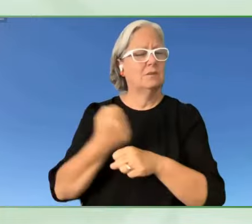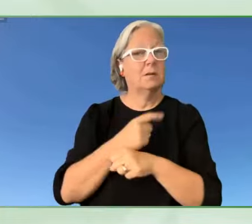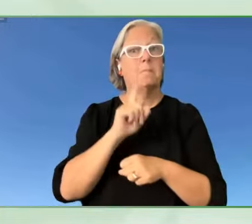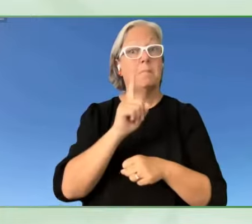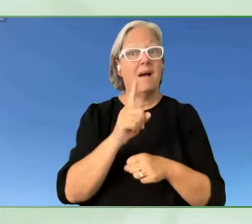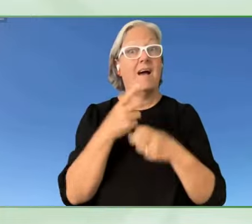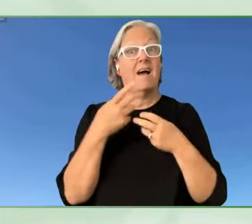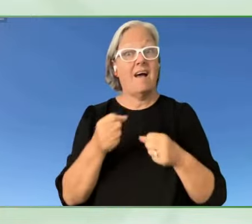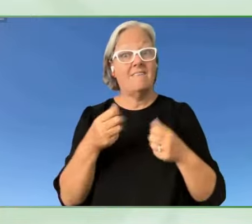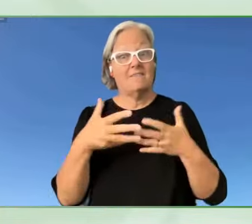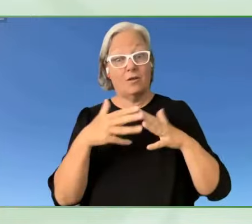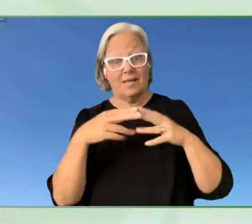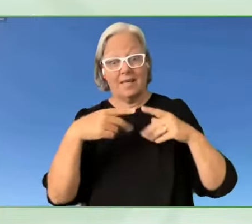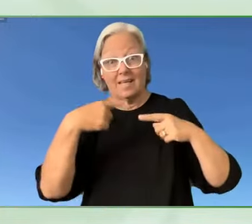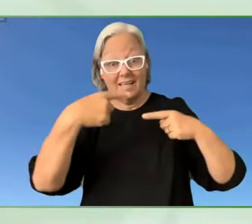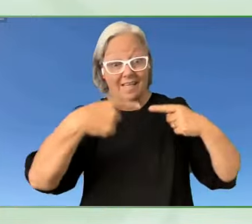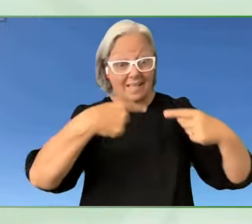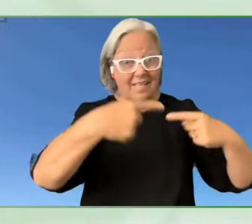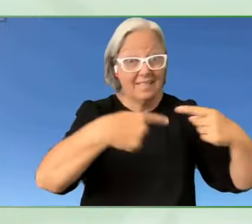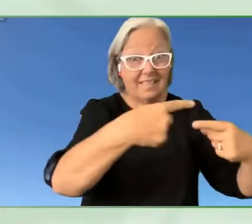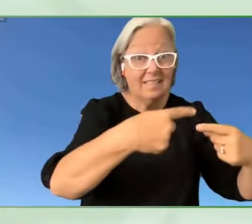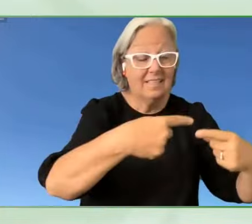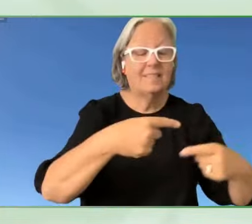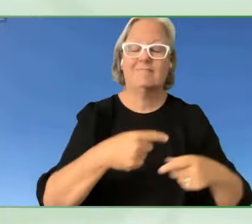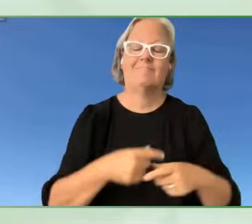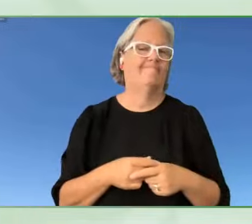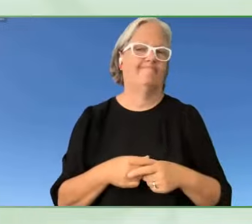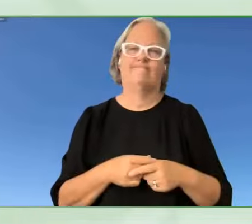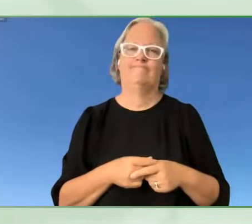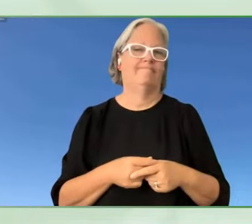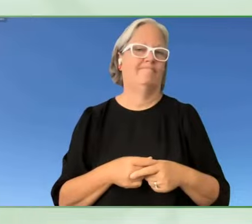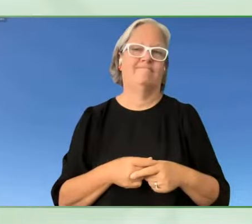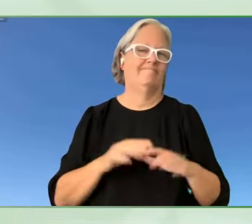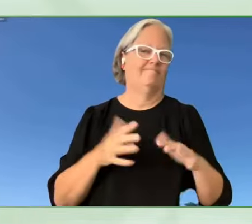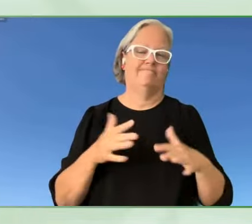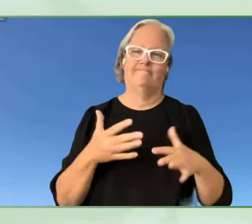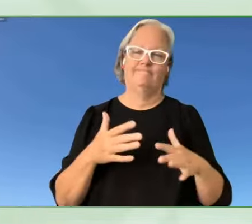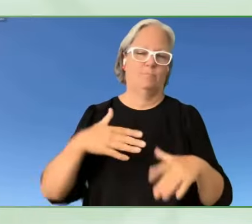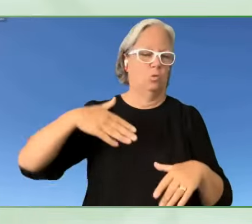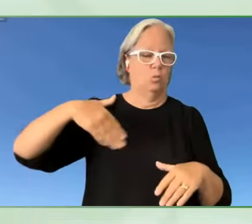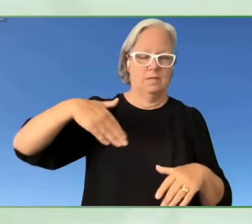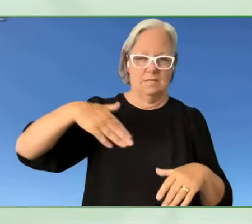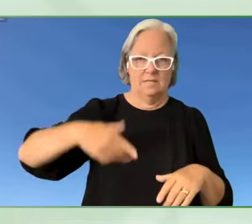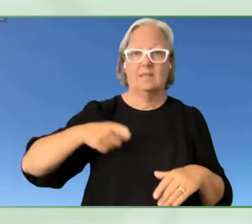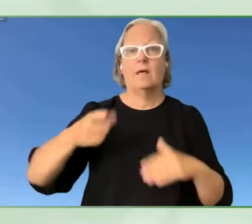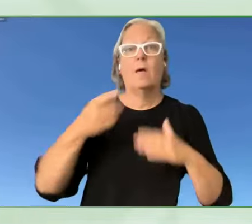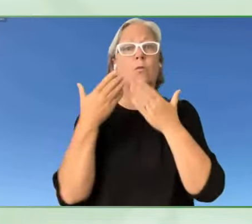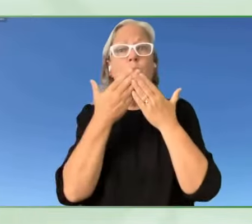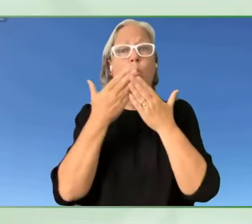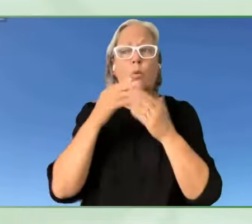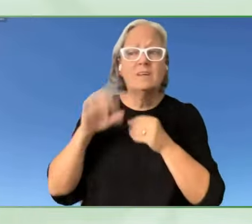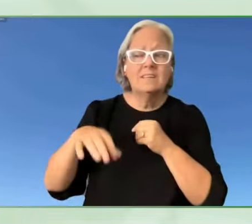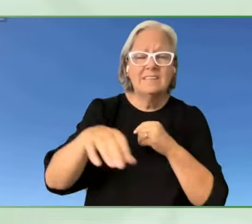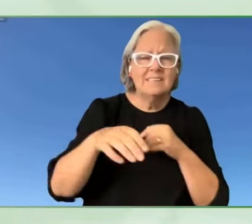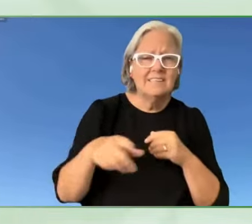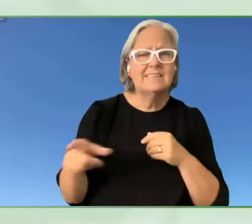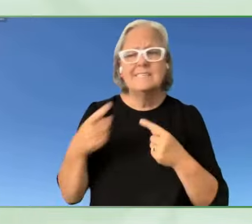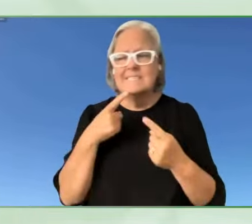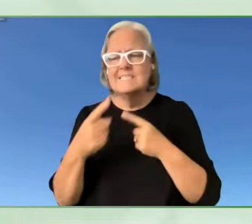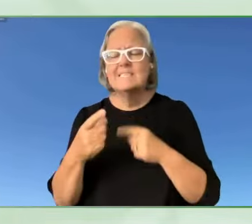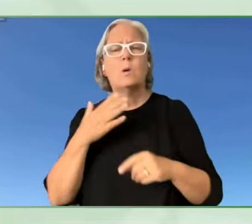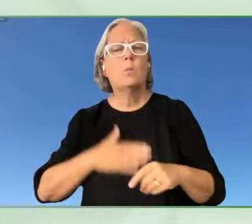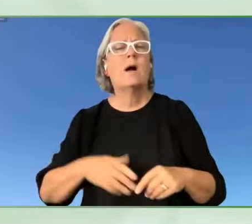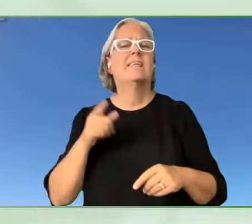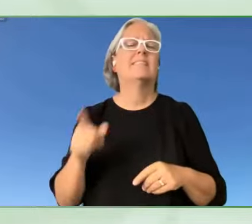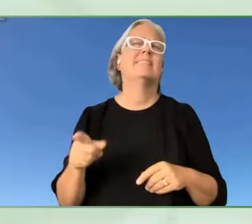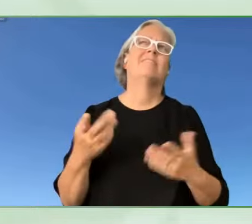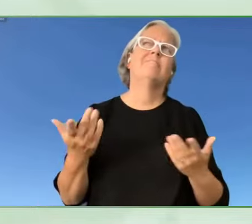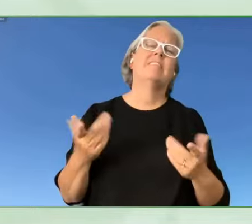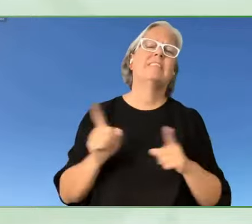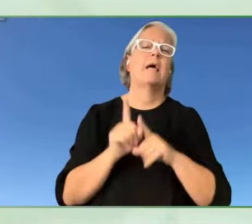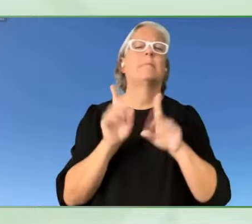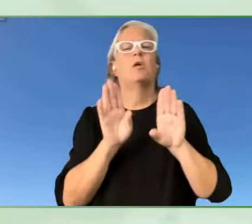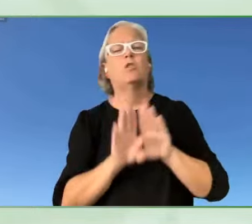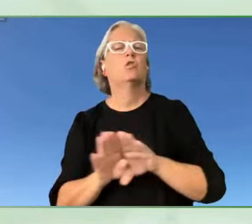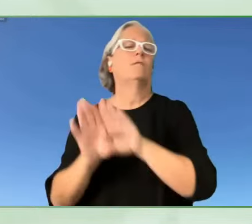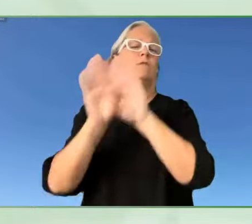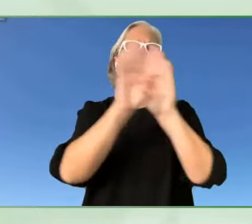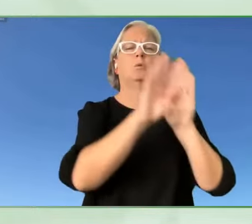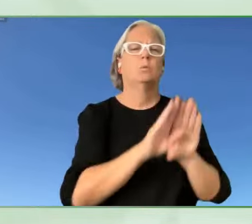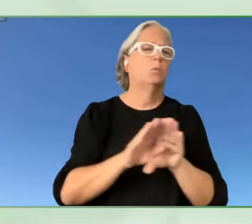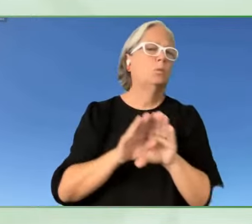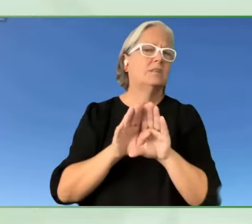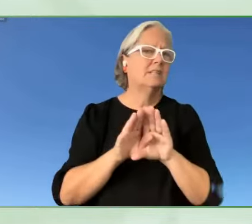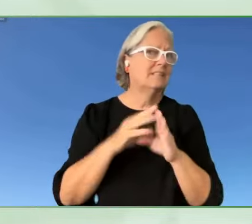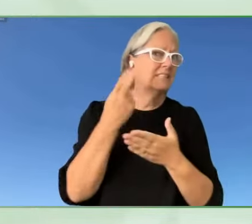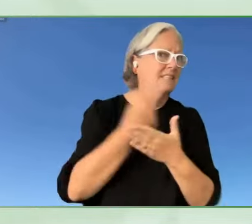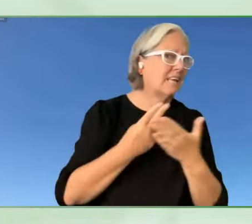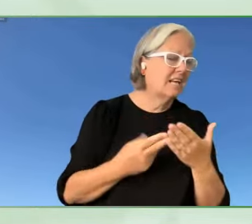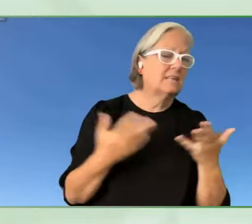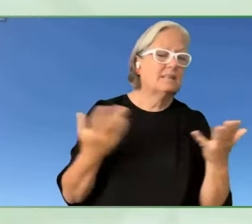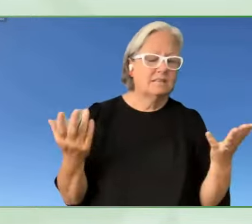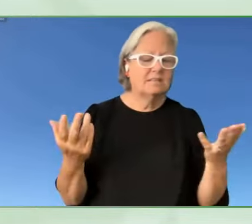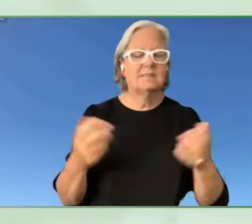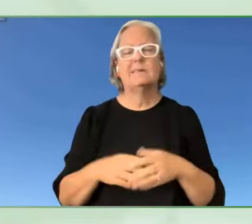So, in order to move onto the potential of actually using universal design in education,